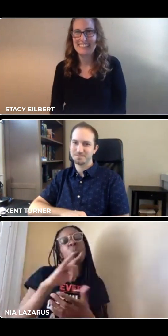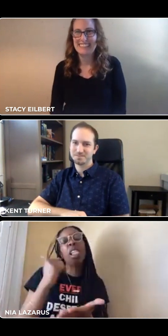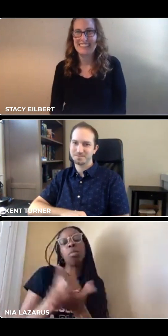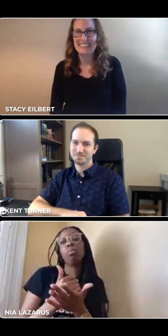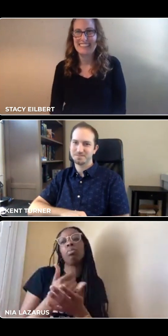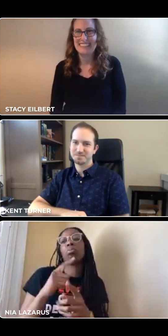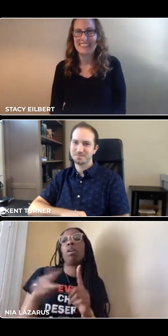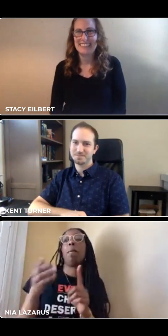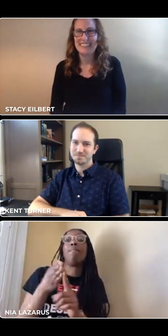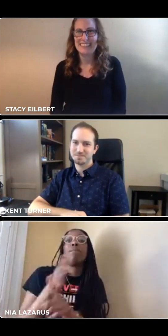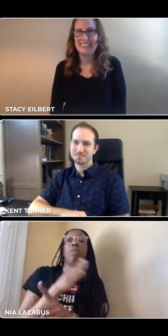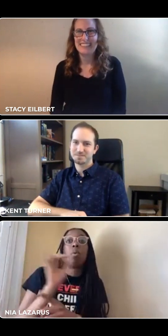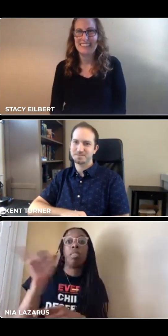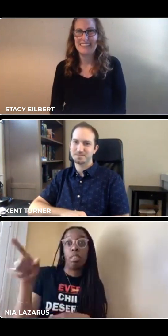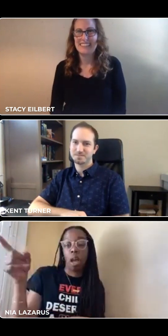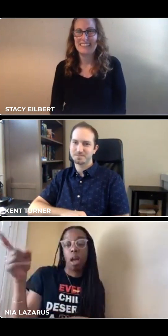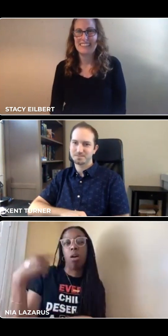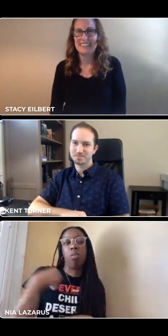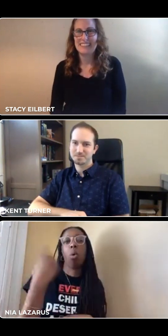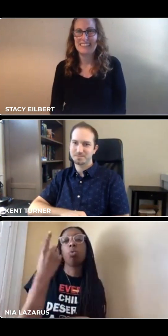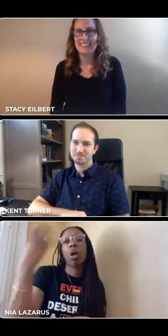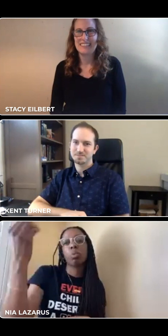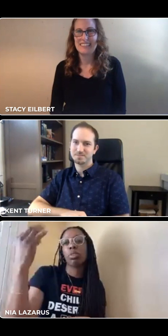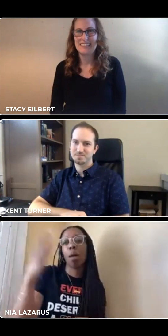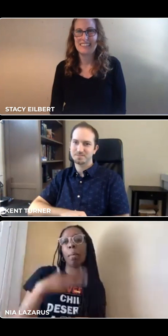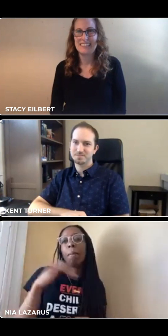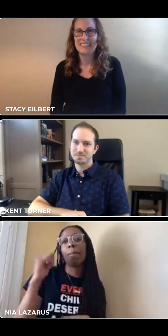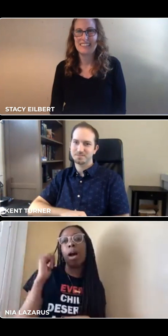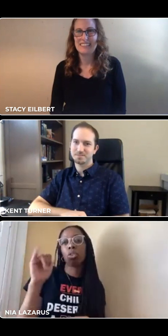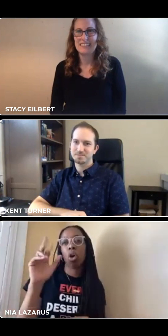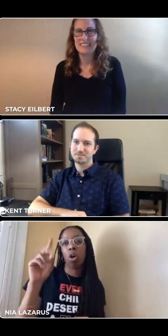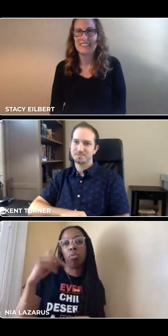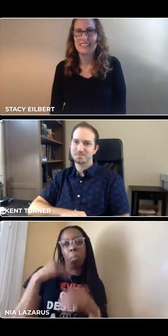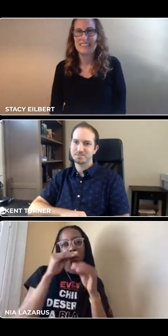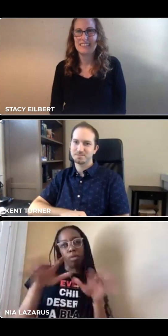I spend all my time out there, during my downtime. And that helps tremendously.